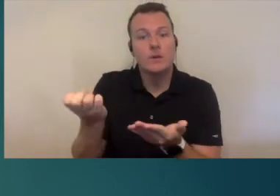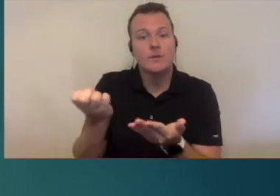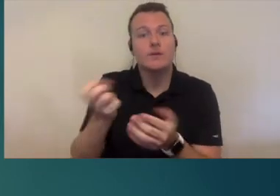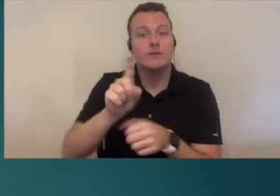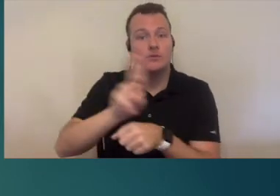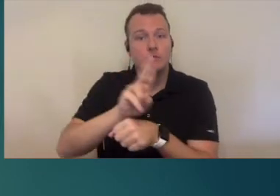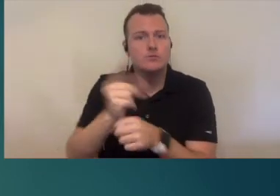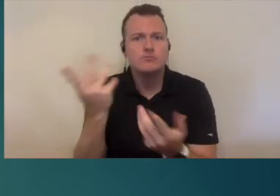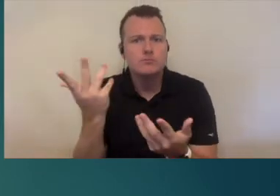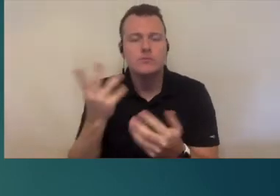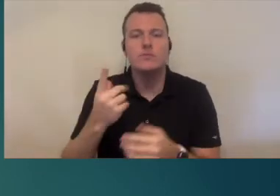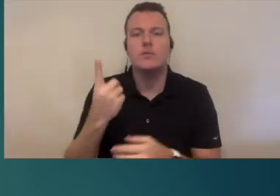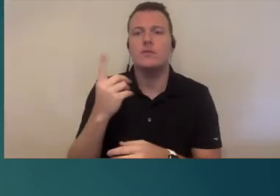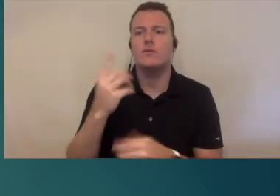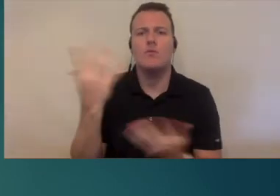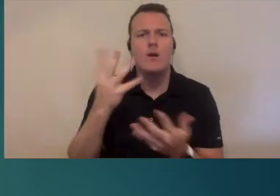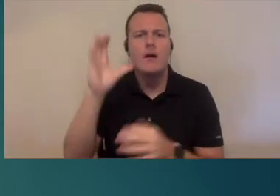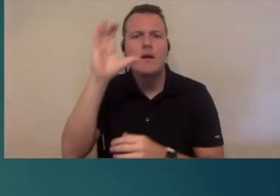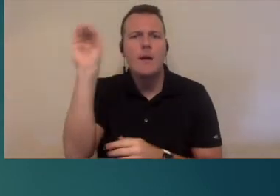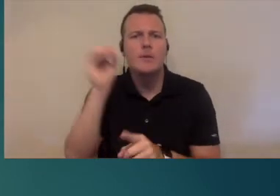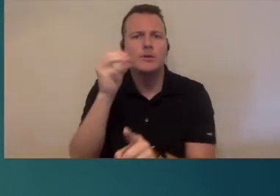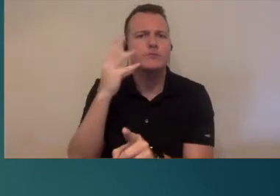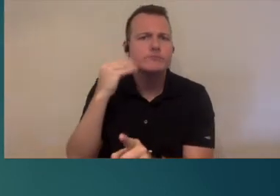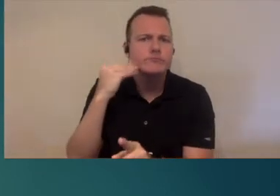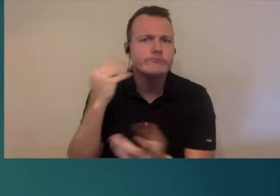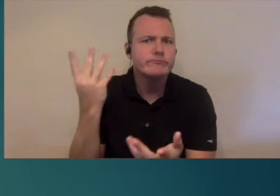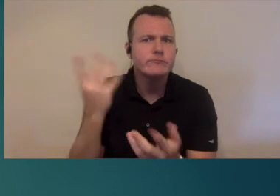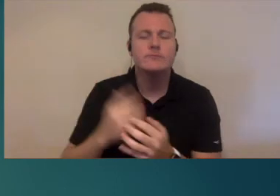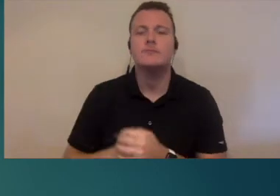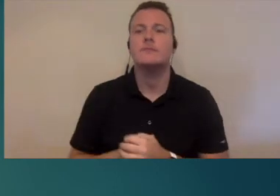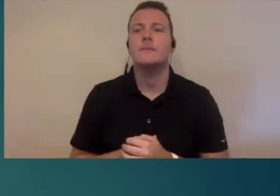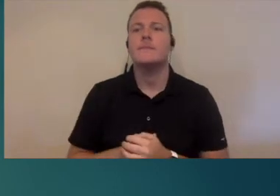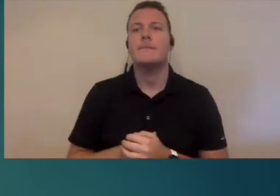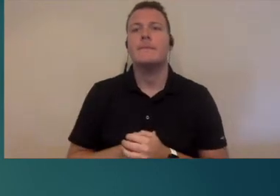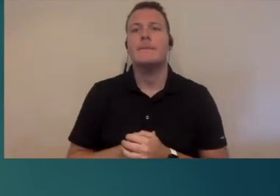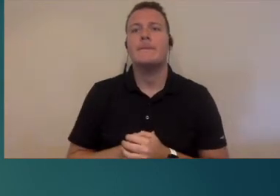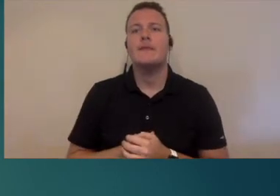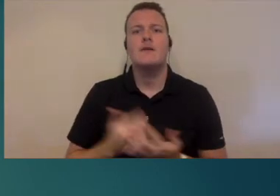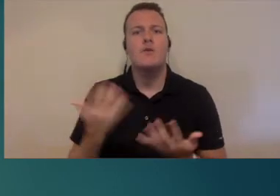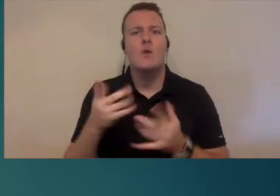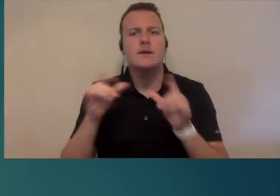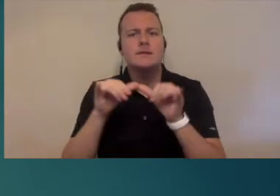do you use, what manufacturers are familiar with, you know, what systems were